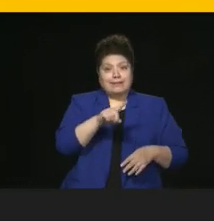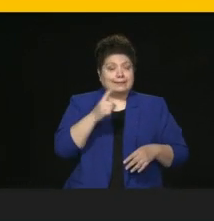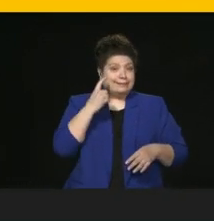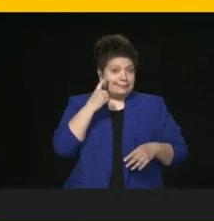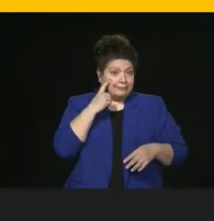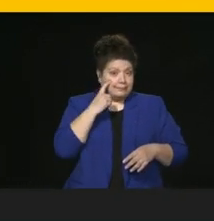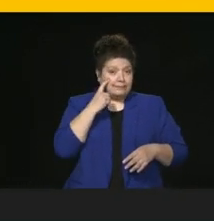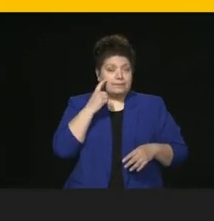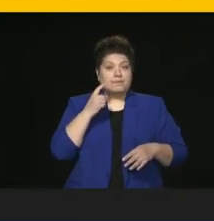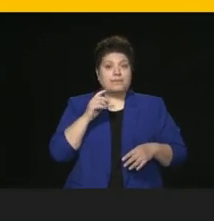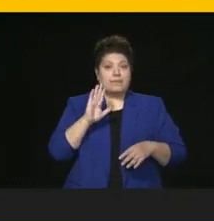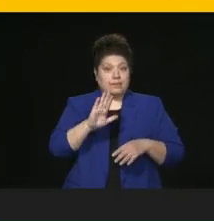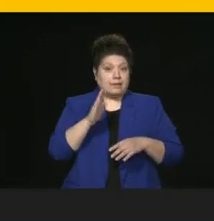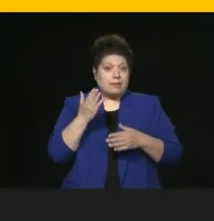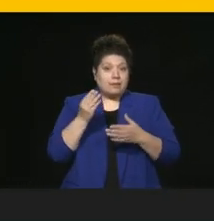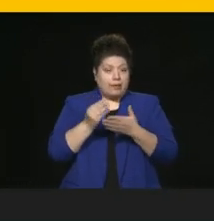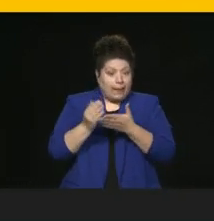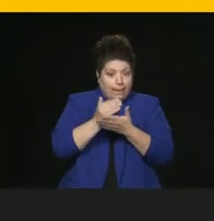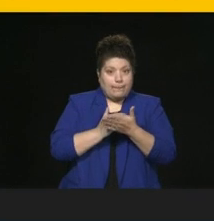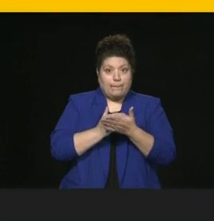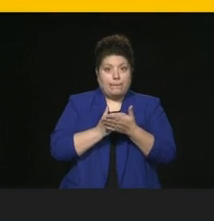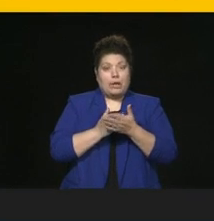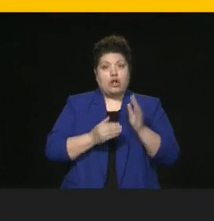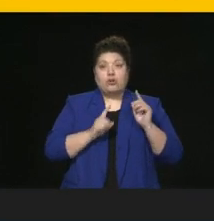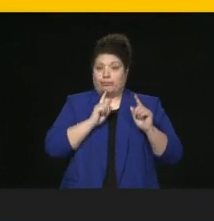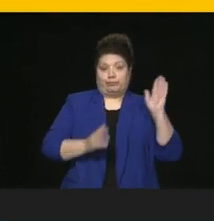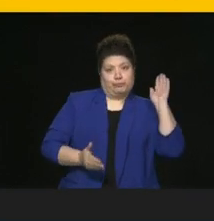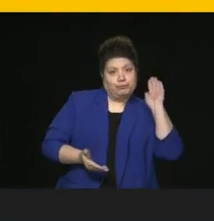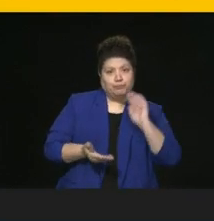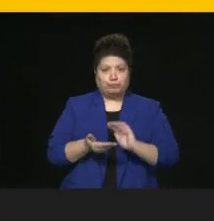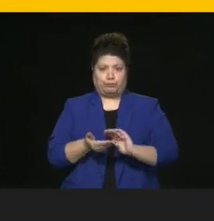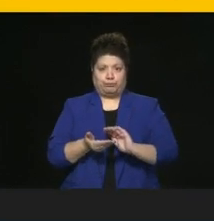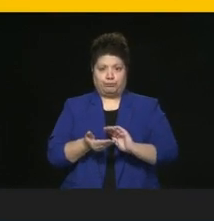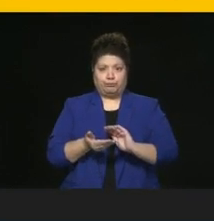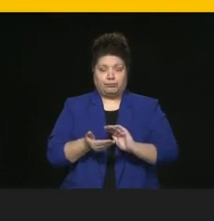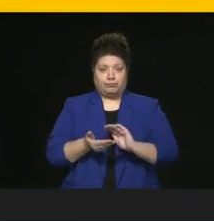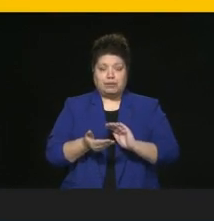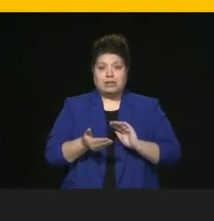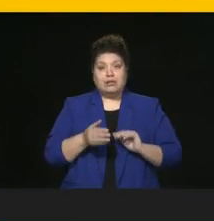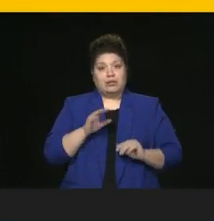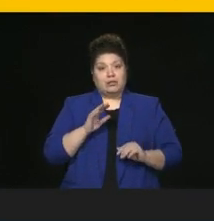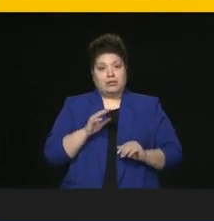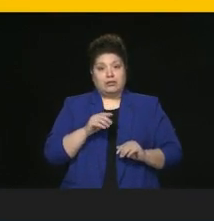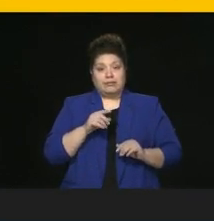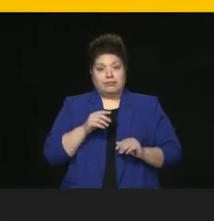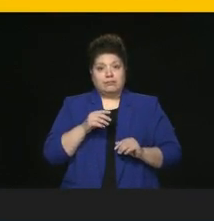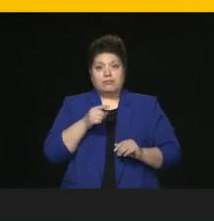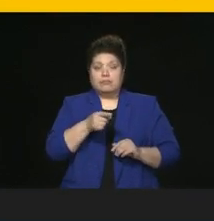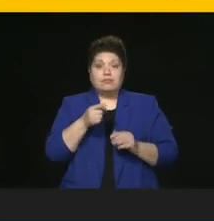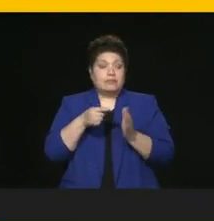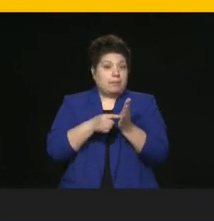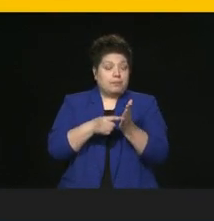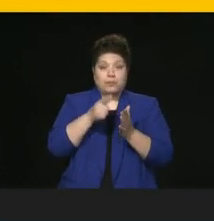AND THOSE WHO HAVE LOST THEIR